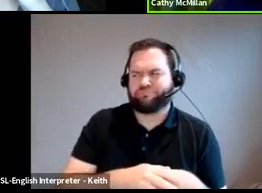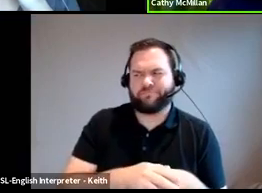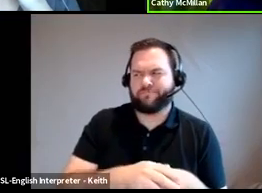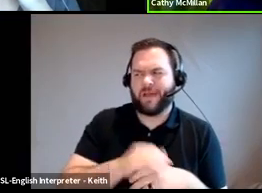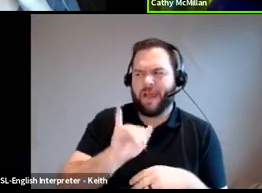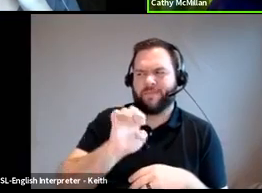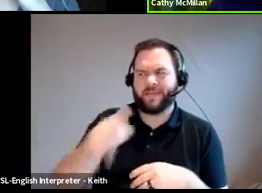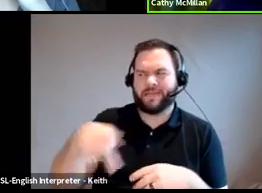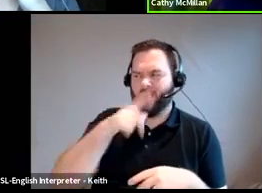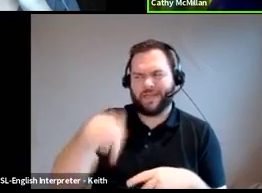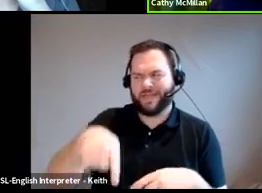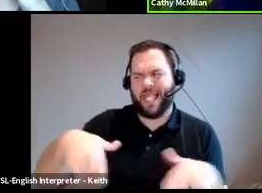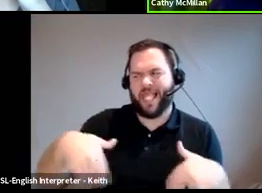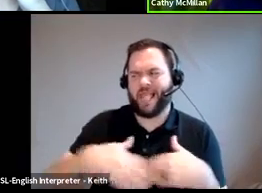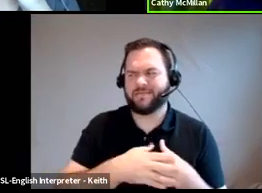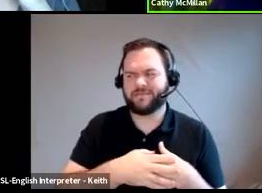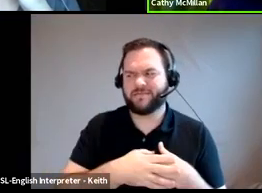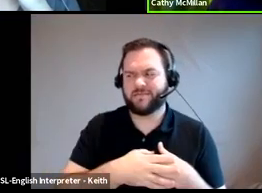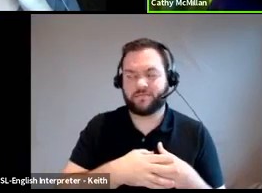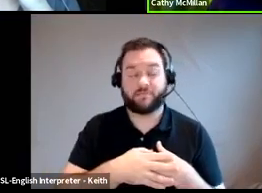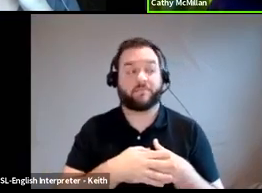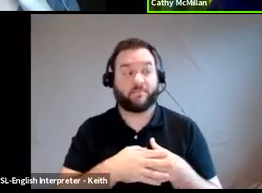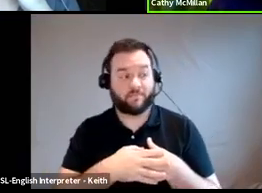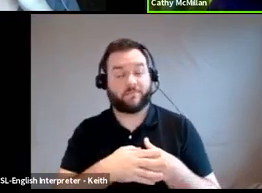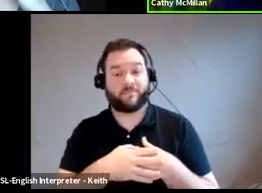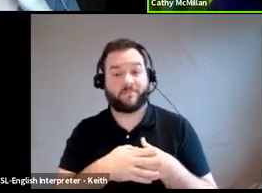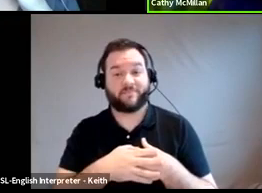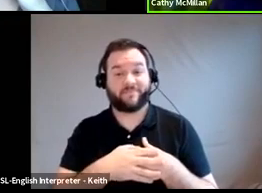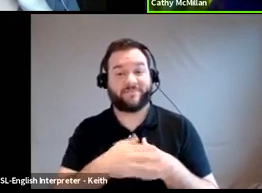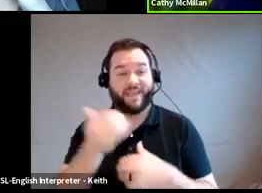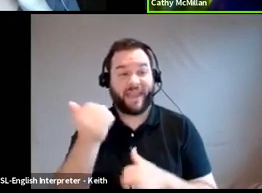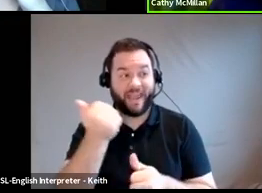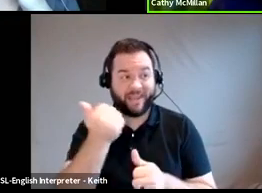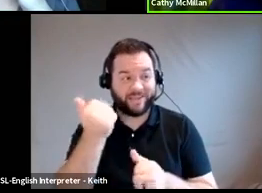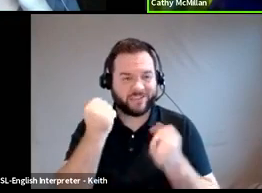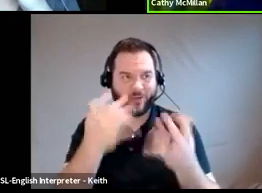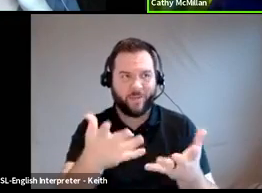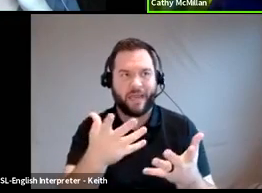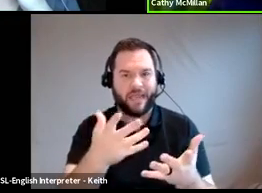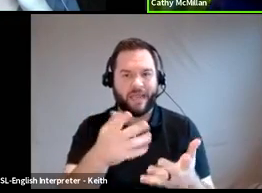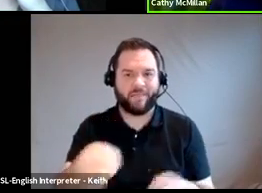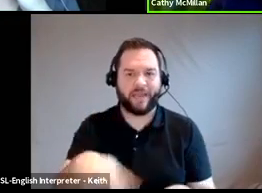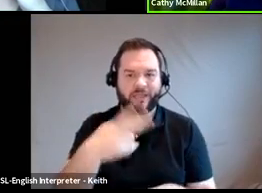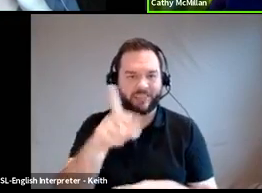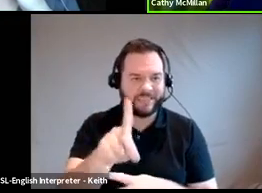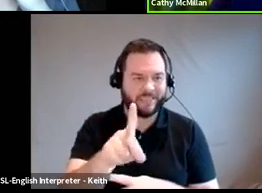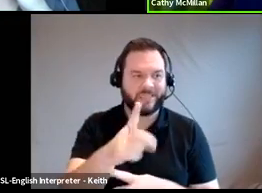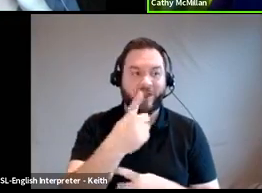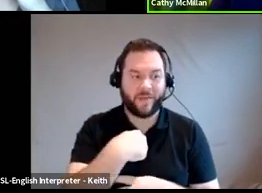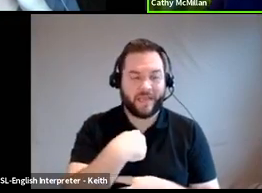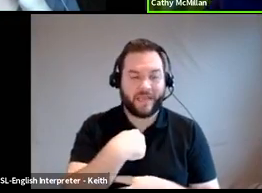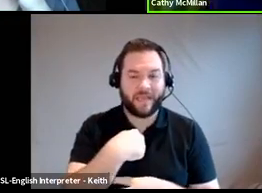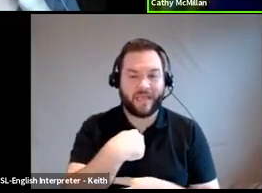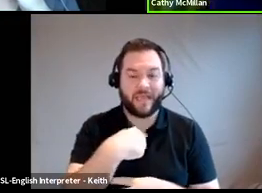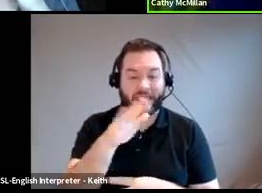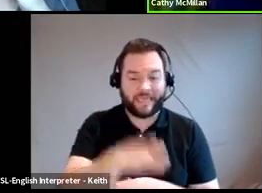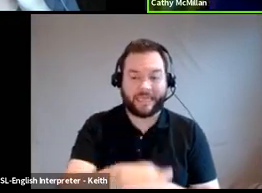not that bad. . She doesn't need an IP . She doesn't need an IP and She doesn't need an IP. And if I had $1 for And if I had $1 for every time a Ph if I had $1 for every time of PhDs.